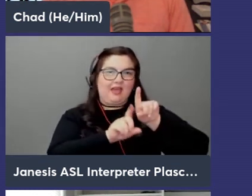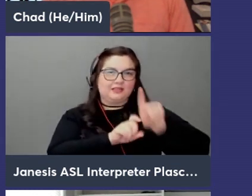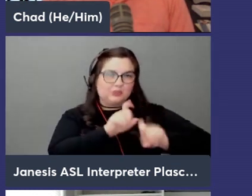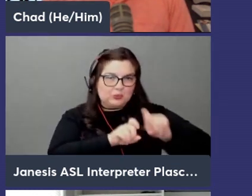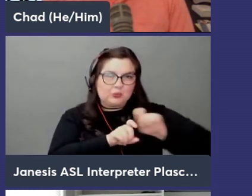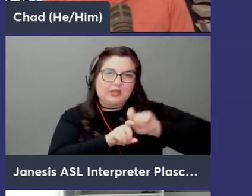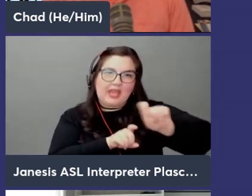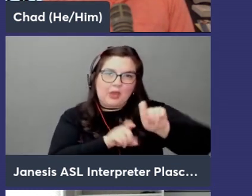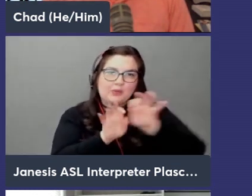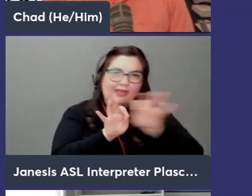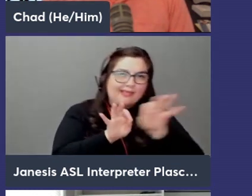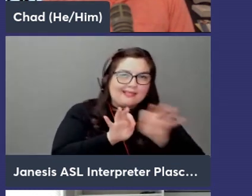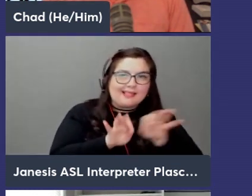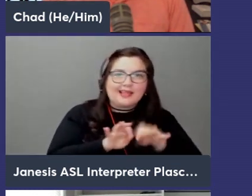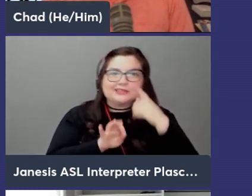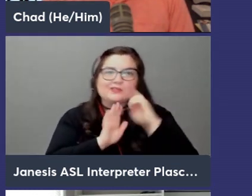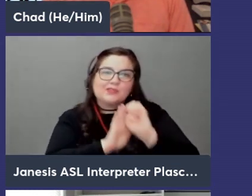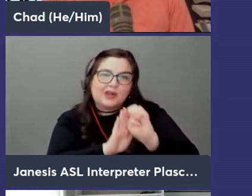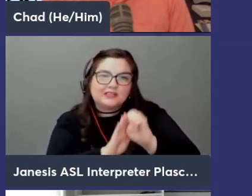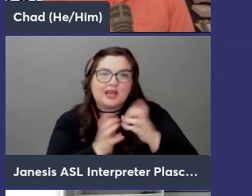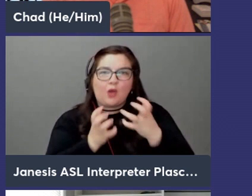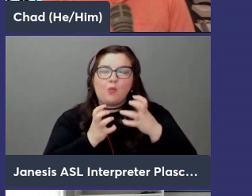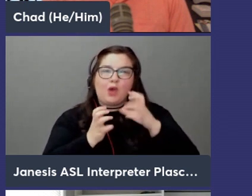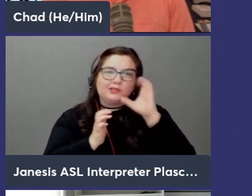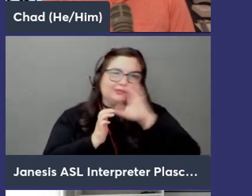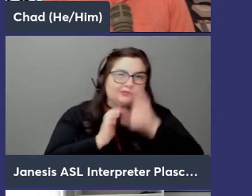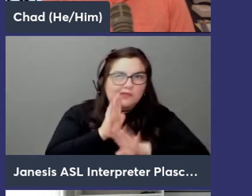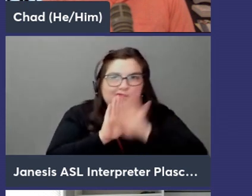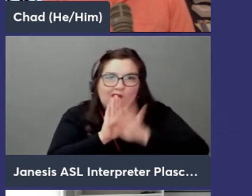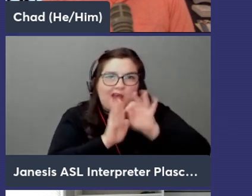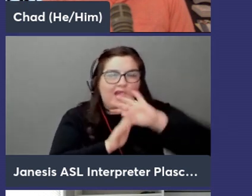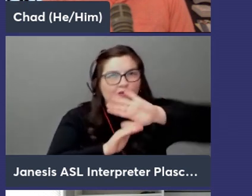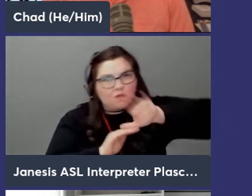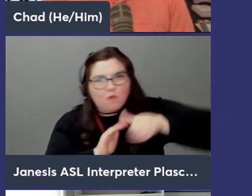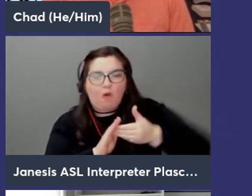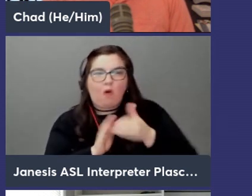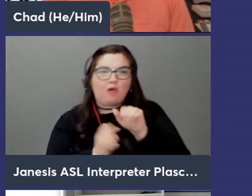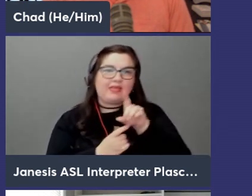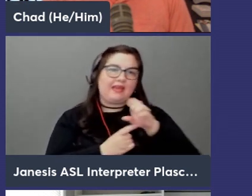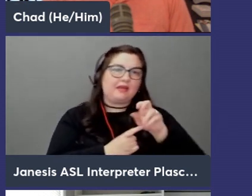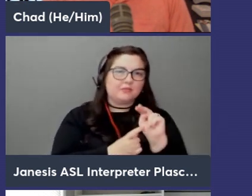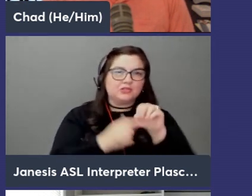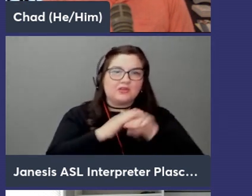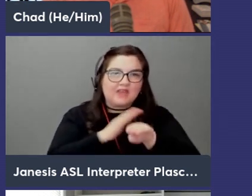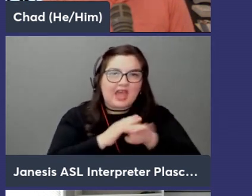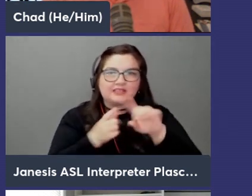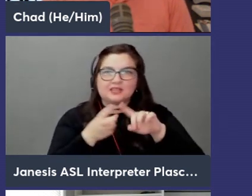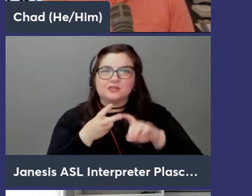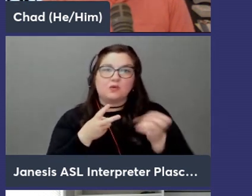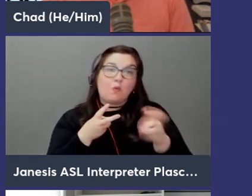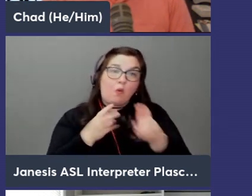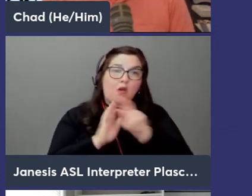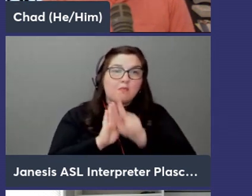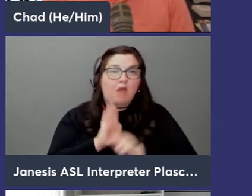I wanna find all of those administrator access ones or insecure policies, but I really only care